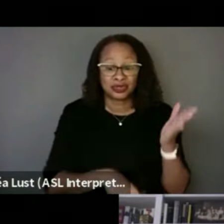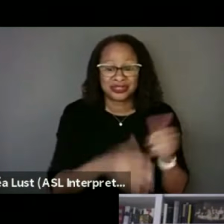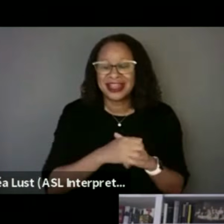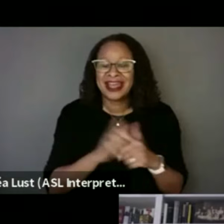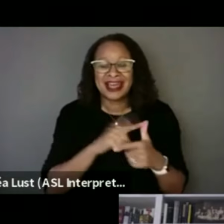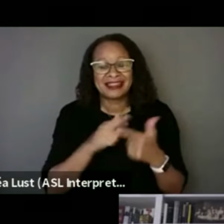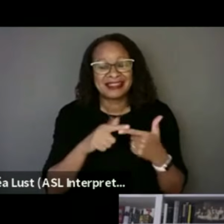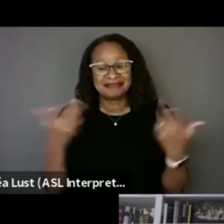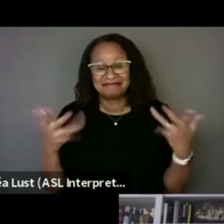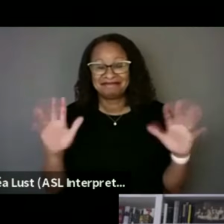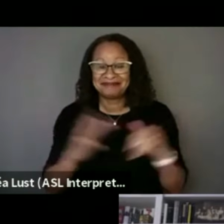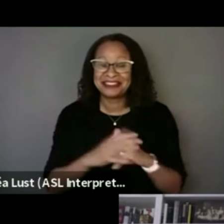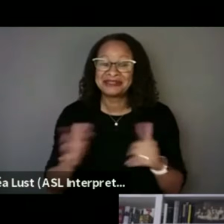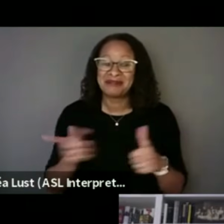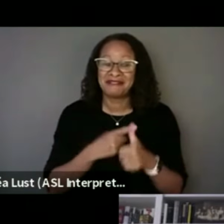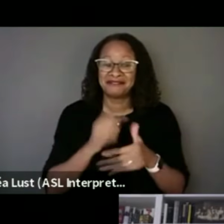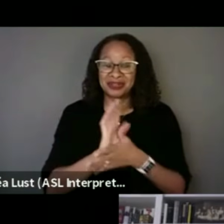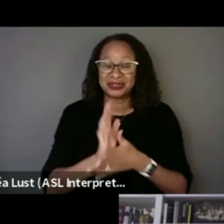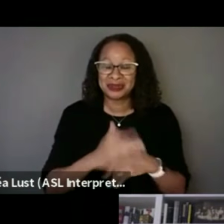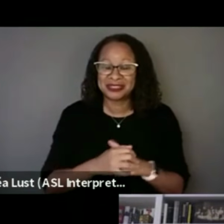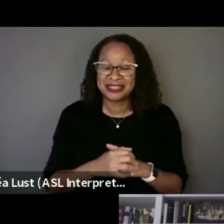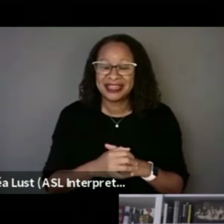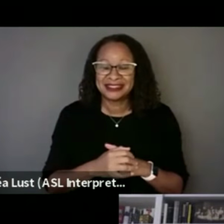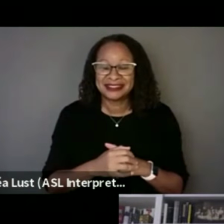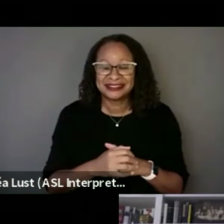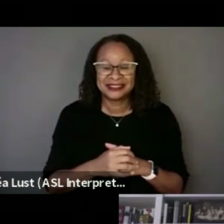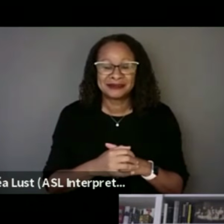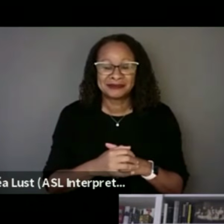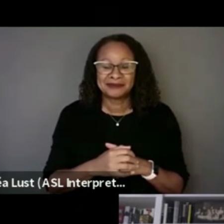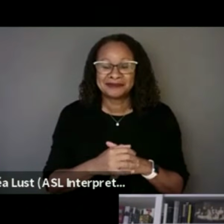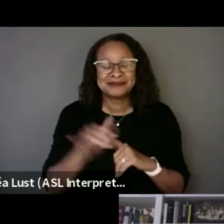I don't know if she's regretted, but yeah.